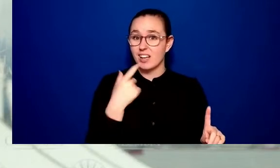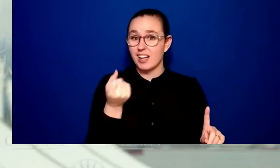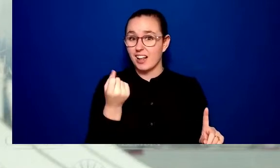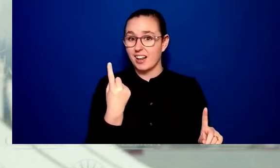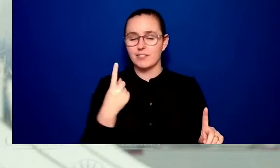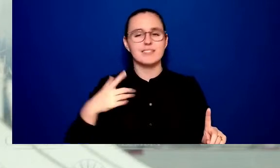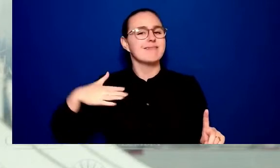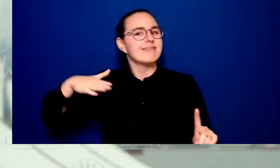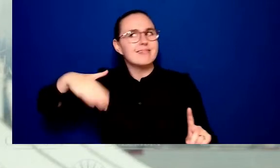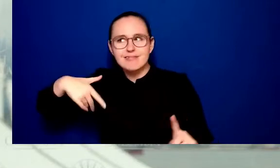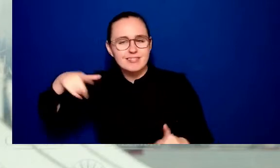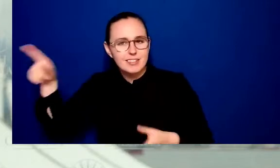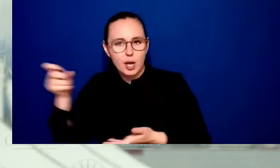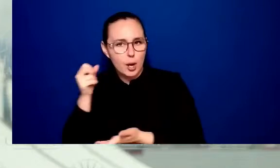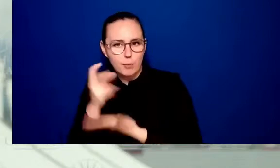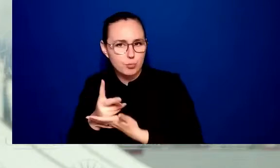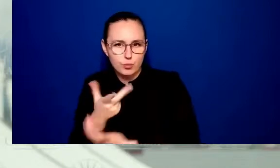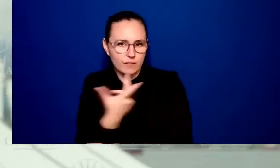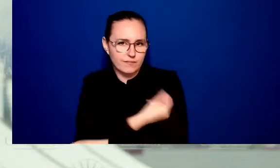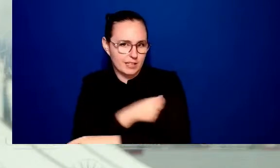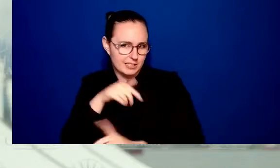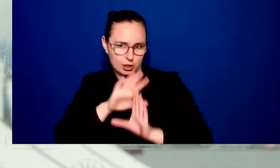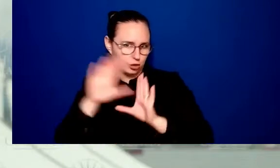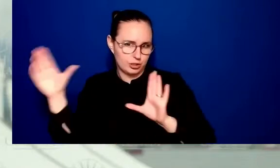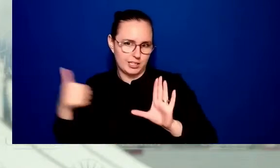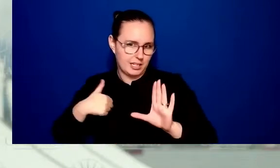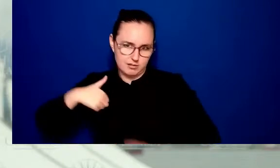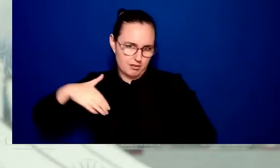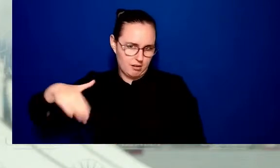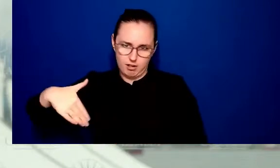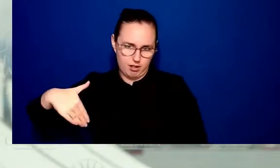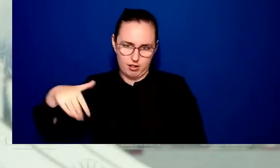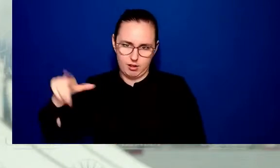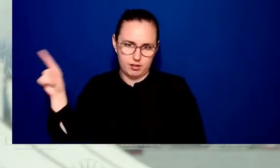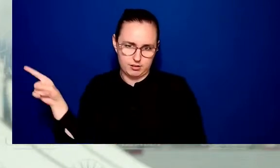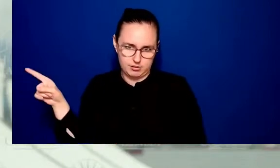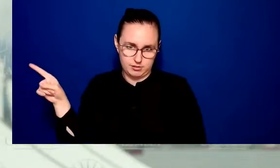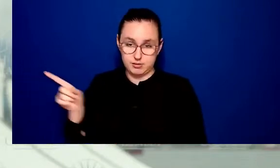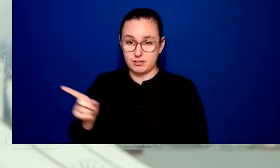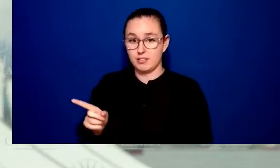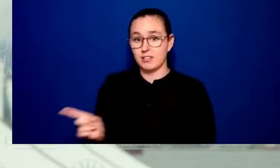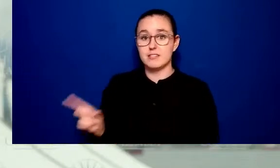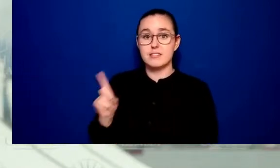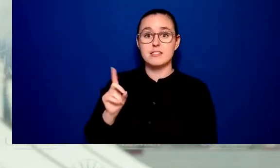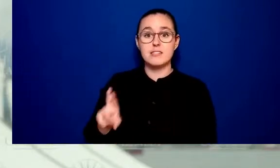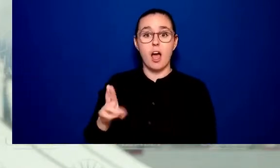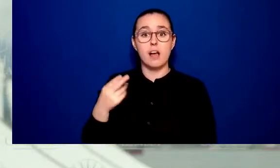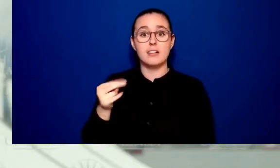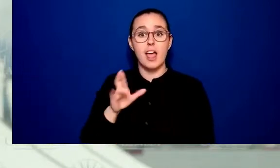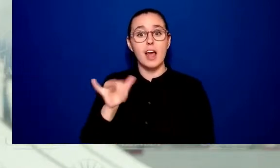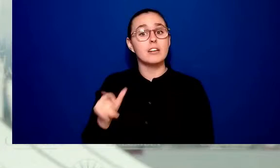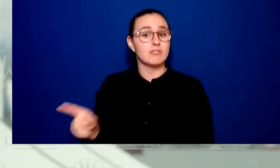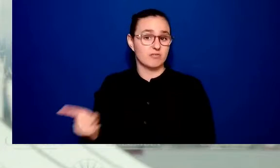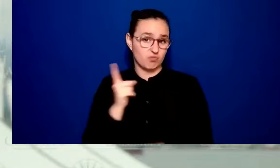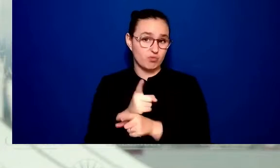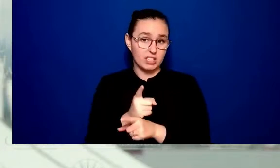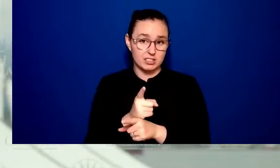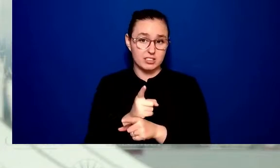know, it's going to be a doctor. Henry is quite right. I think the. This category of